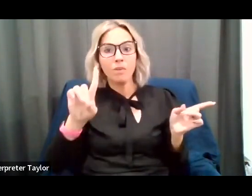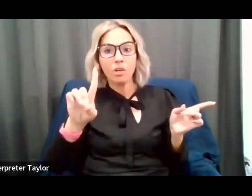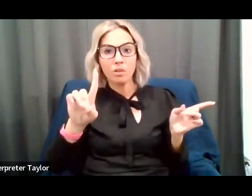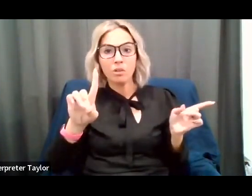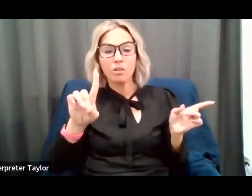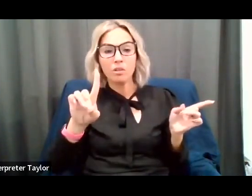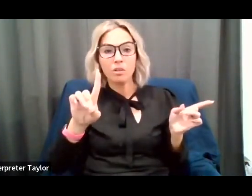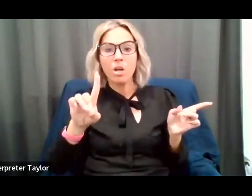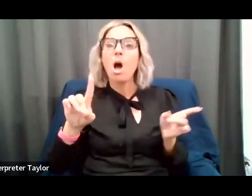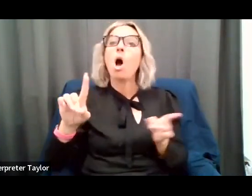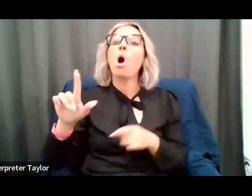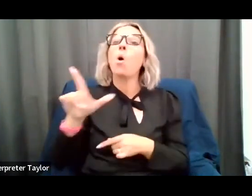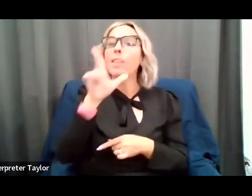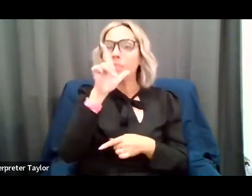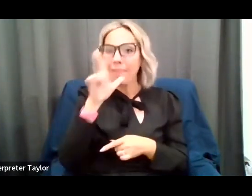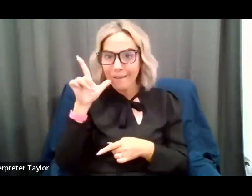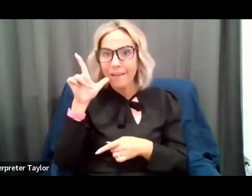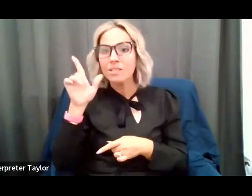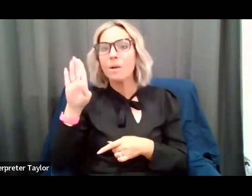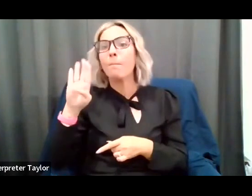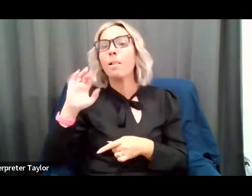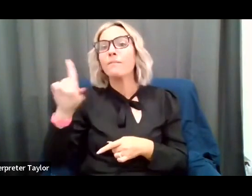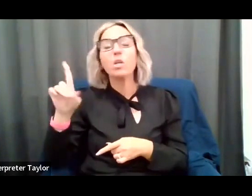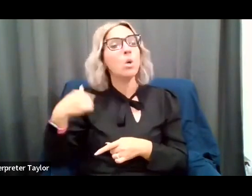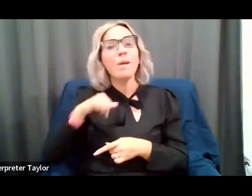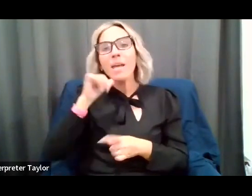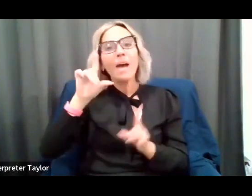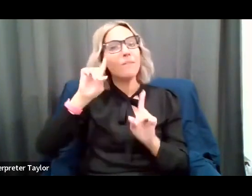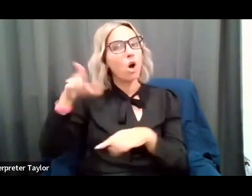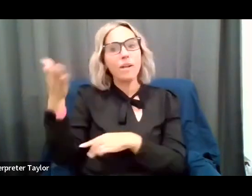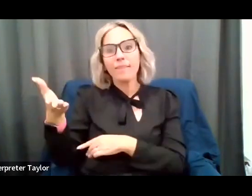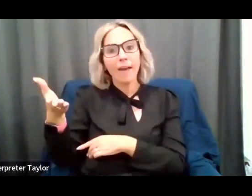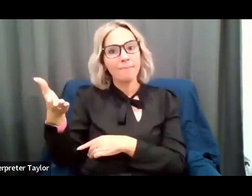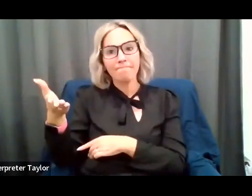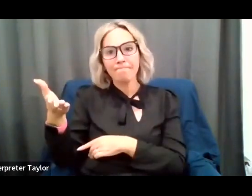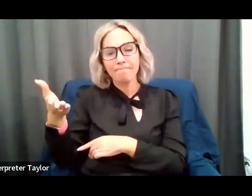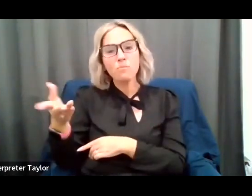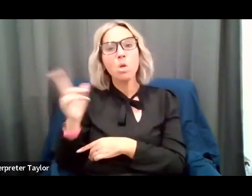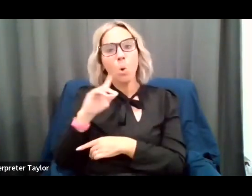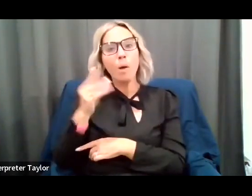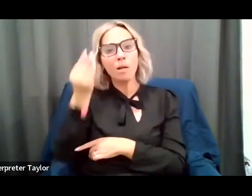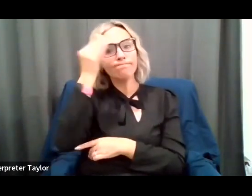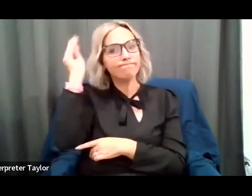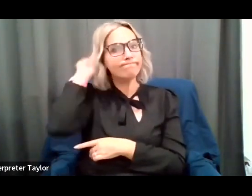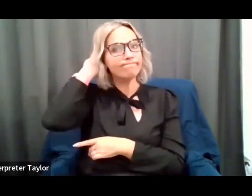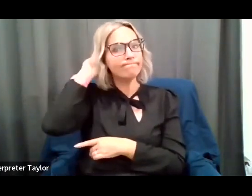Lancaster Boulevard. [Yeah.] We have not gone to Lancaster Boulevard. So we'll-we'll take that note and look into that.